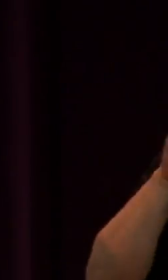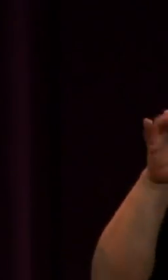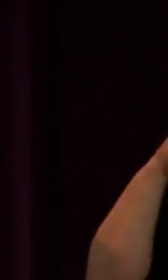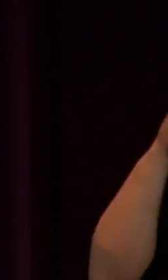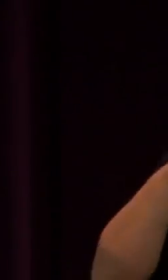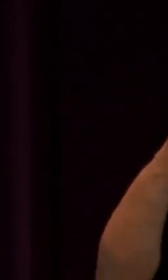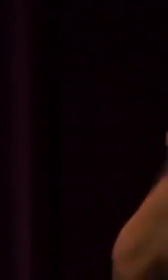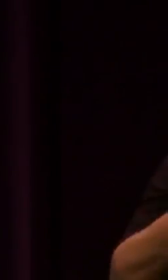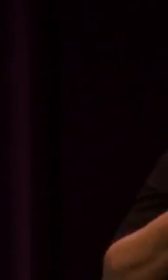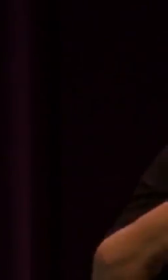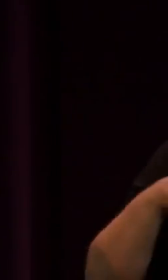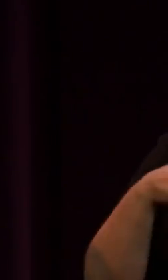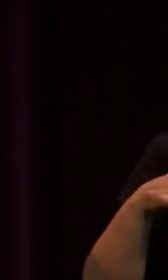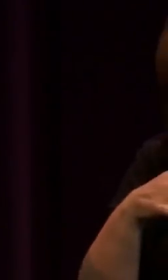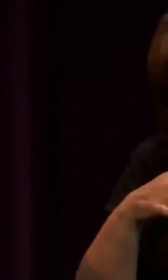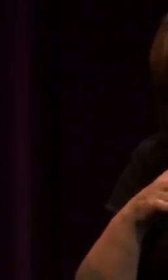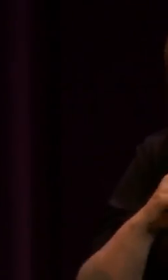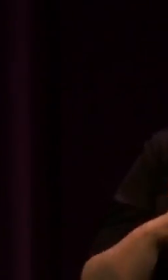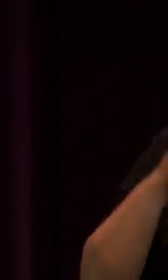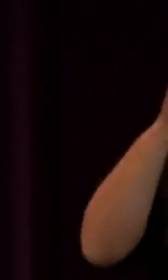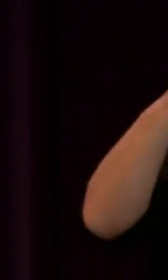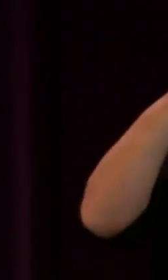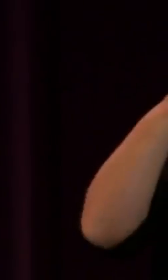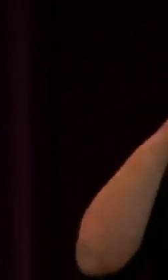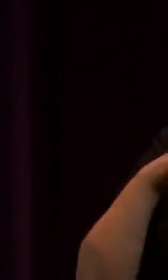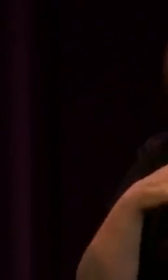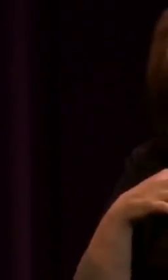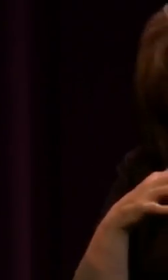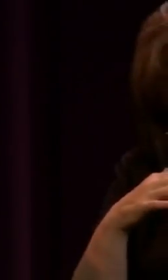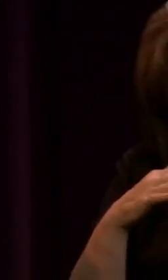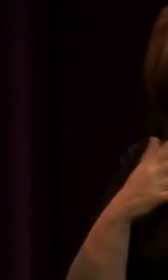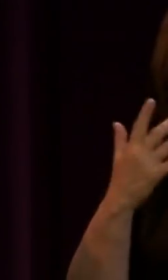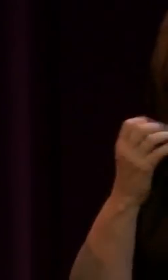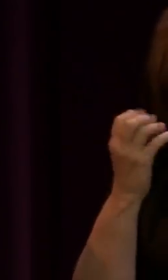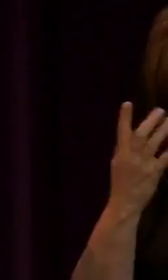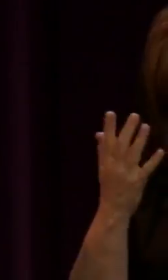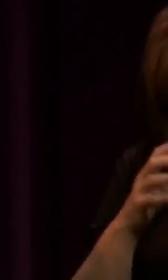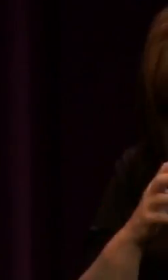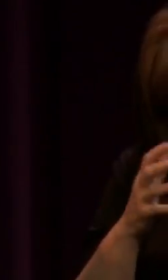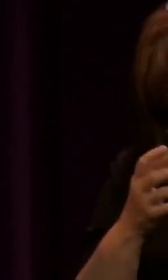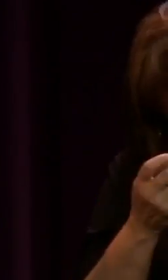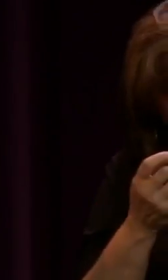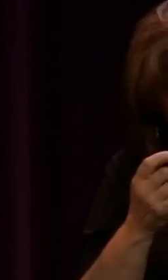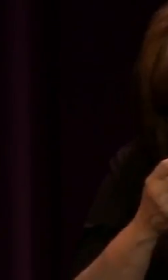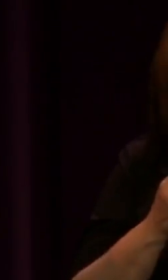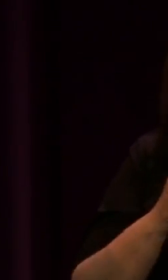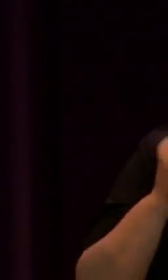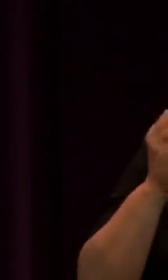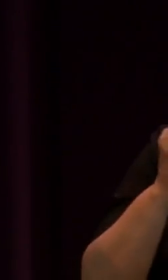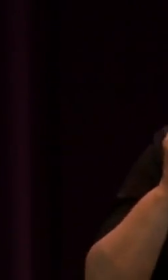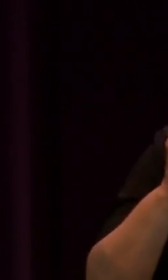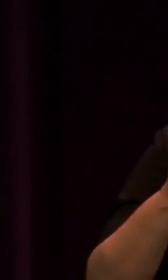OUR FINANCES WEREN'T IN ORDER. OUR GOVERNMENT WASN'T IN ORDER IN MANY WAYS. AND SO WHAT THEY WOULD SAY IS